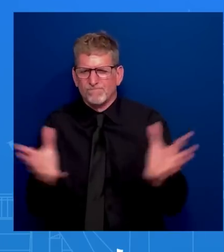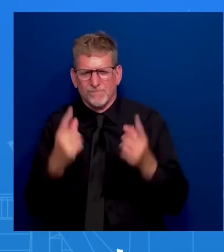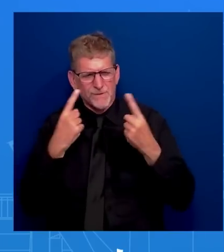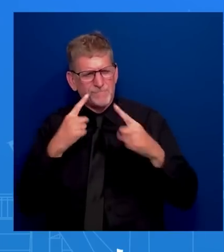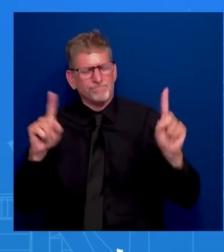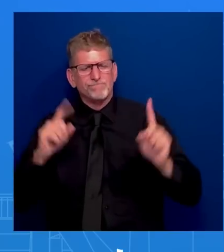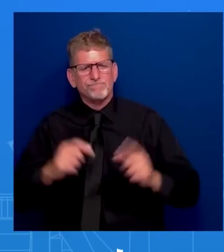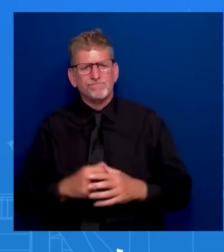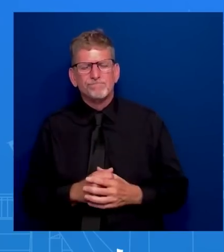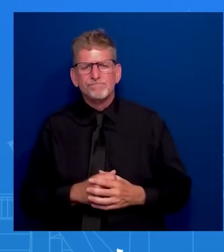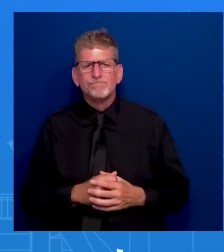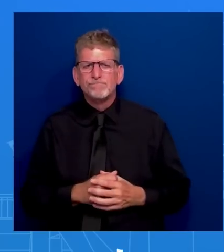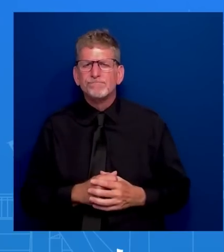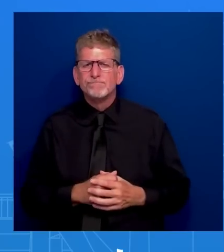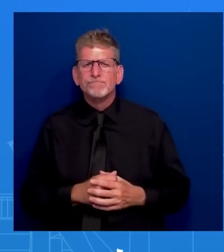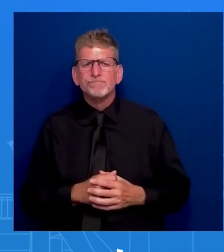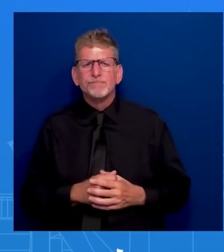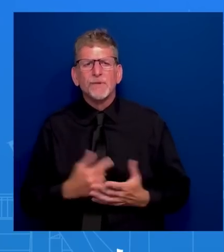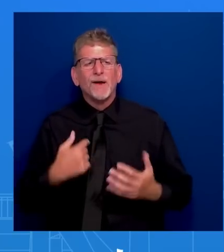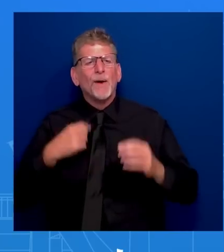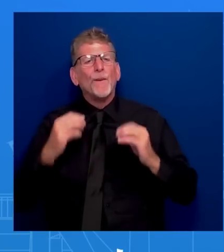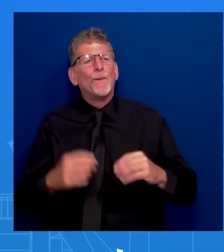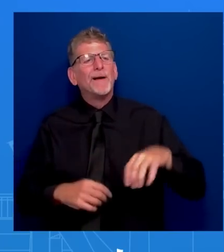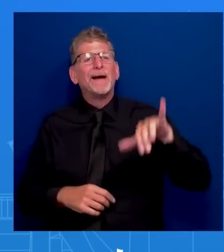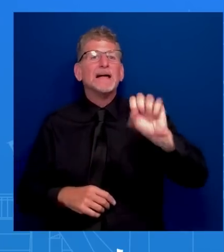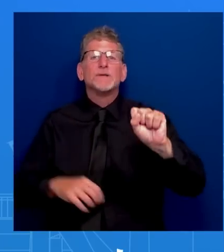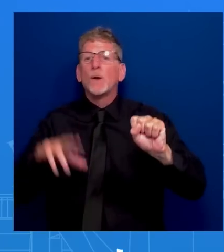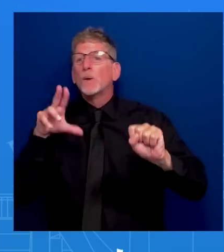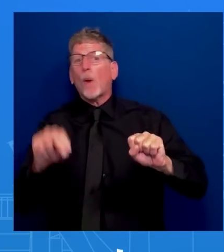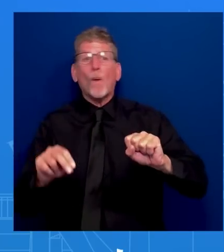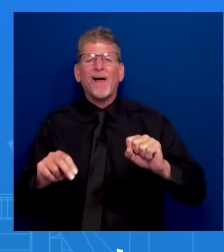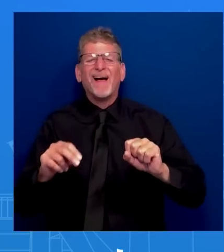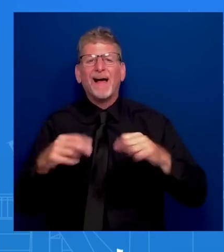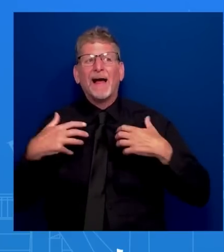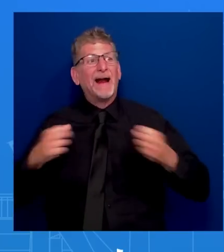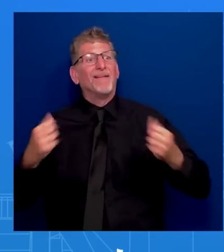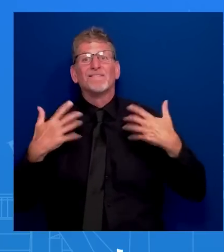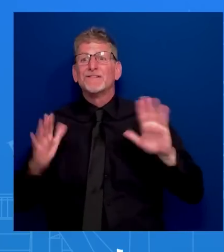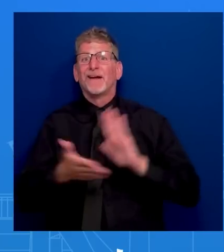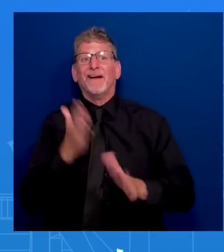There is: We're going to continue to work towards that. The Press: Gotcha. And then, you've said repeatedly